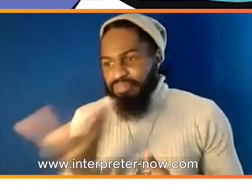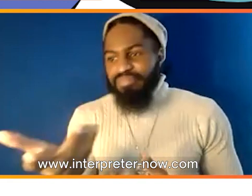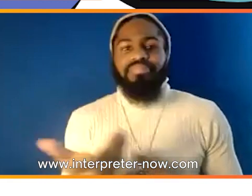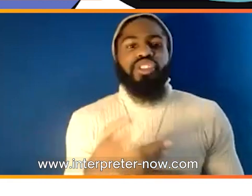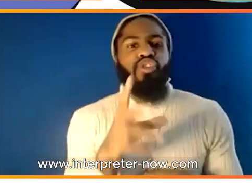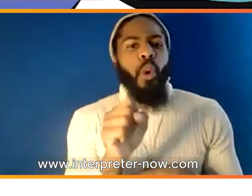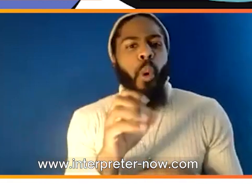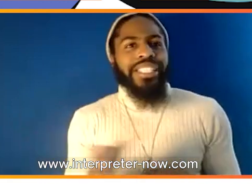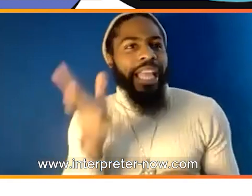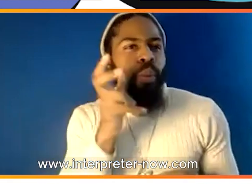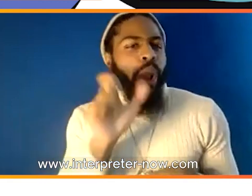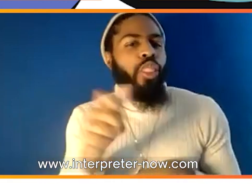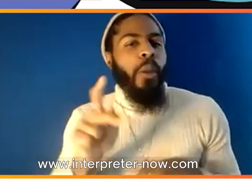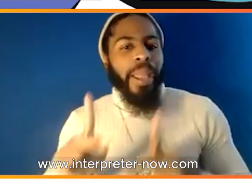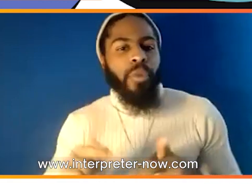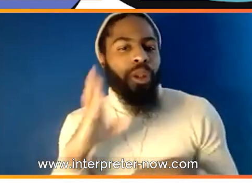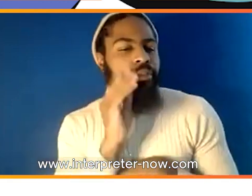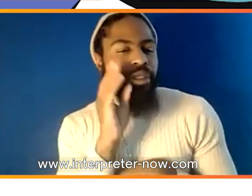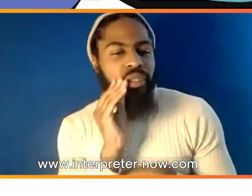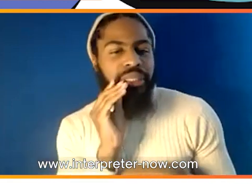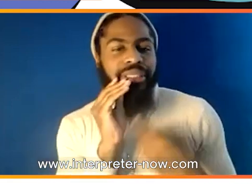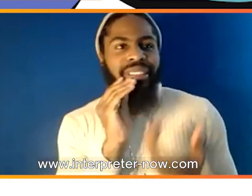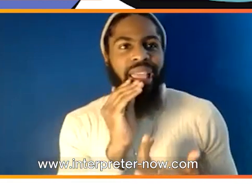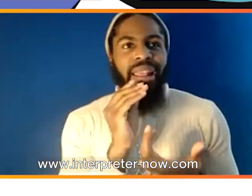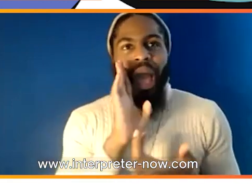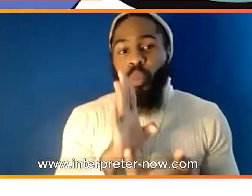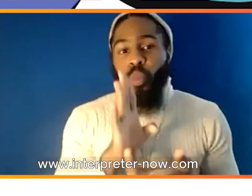or as a learning opportunity. Or someone didn't speak up for me here, Brian, and it would